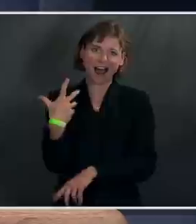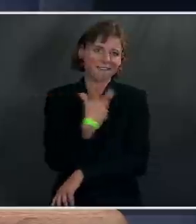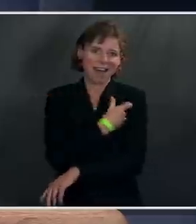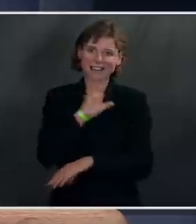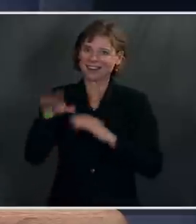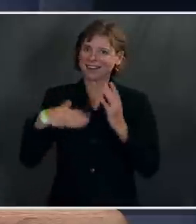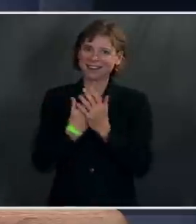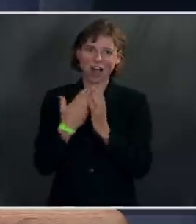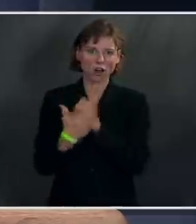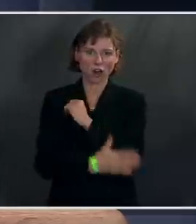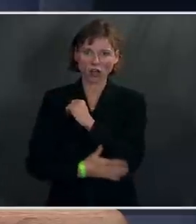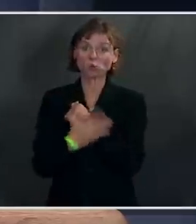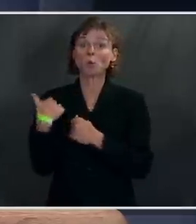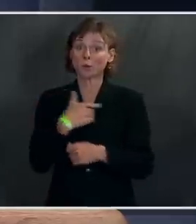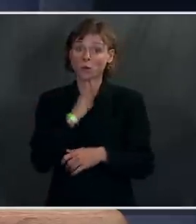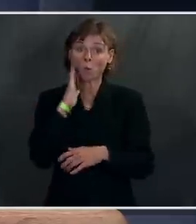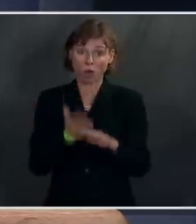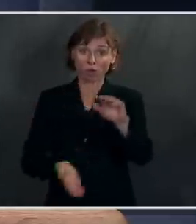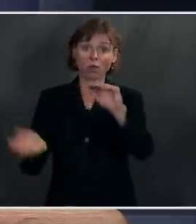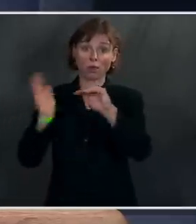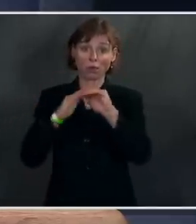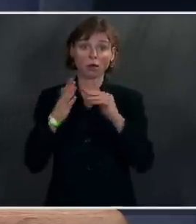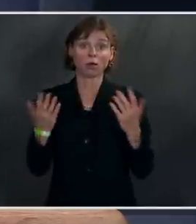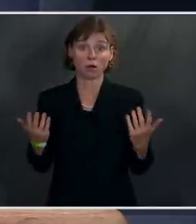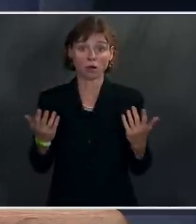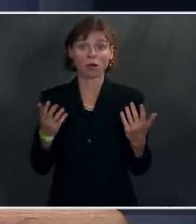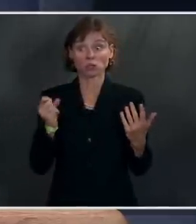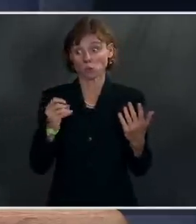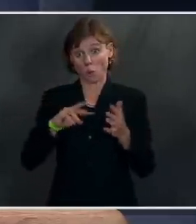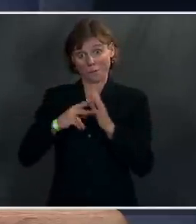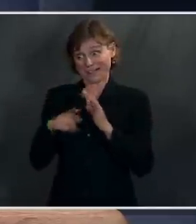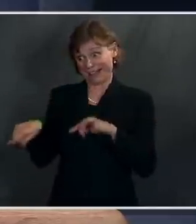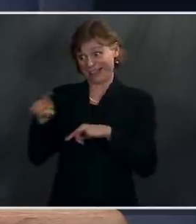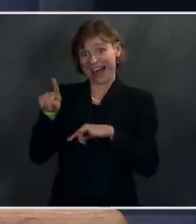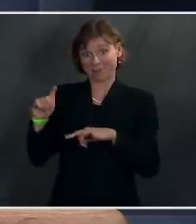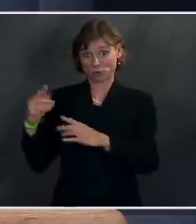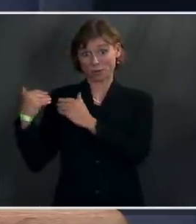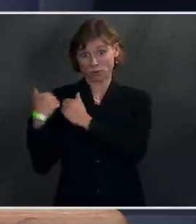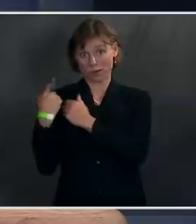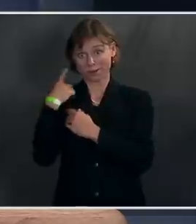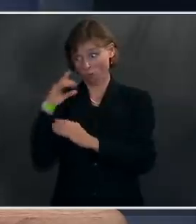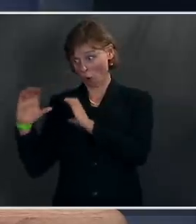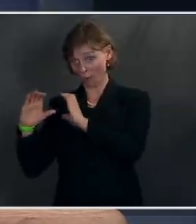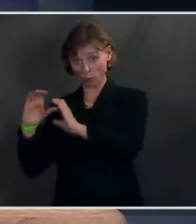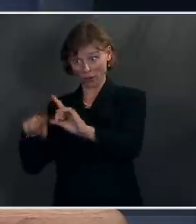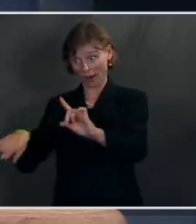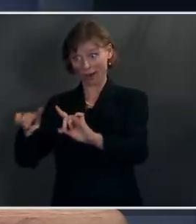We're going to ramp that up. So that leaves some onus on them to be able to communicate where other people -- where people can also get their vaccine.